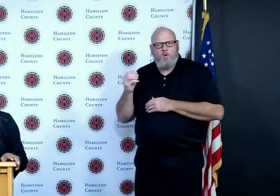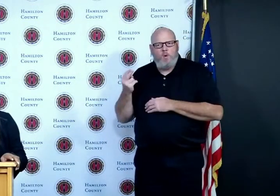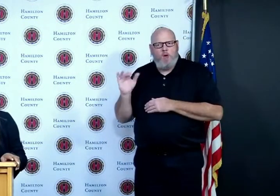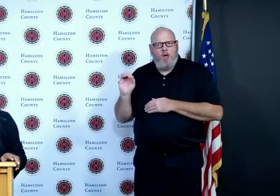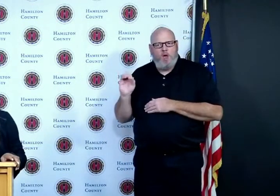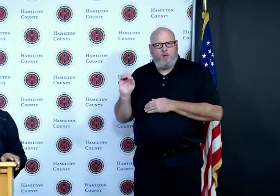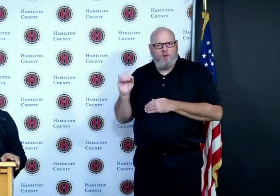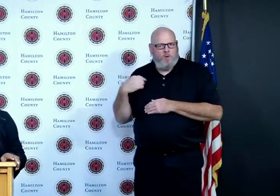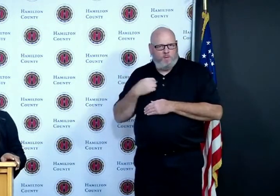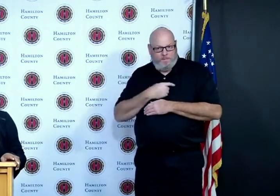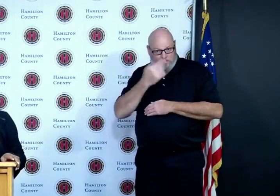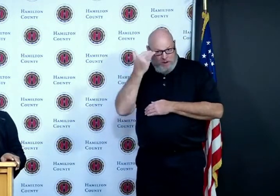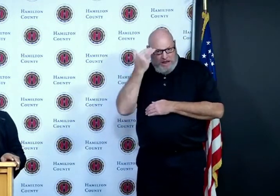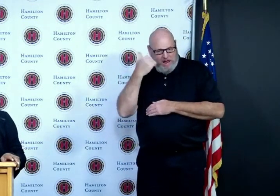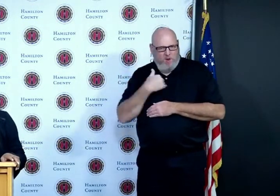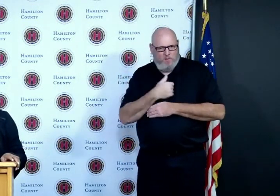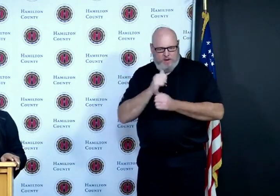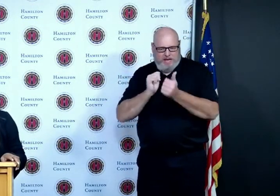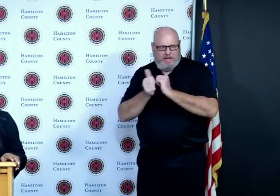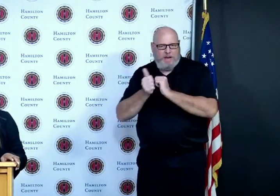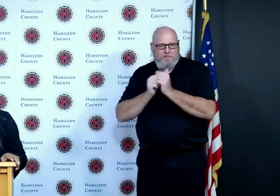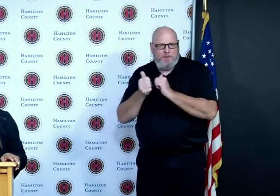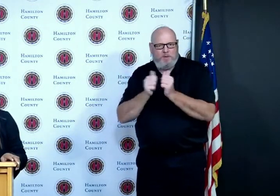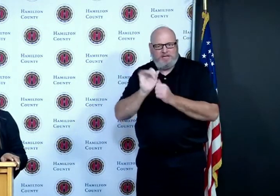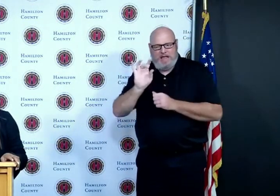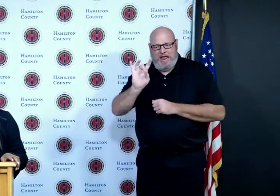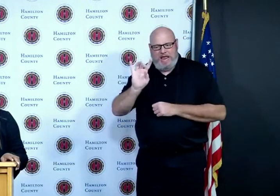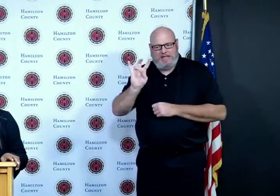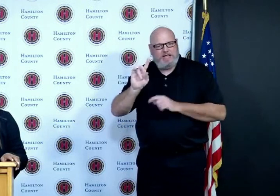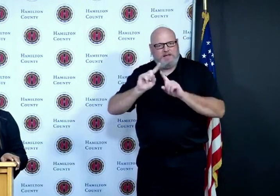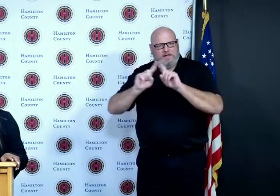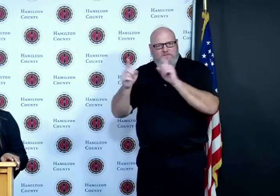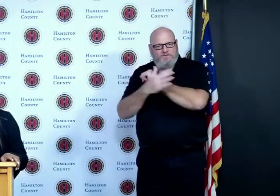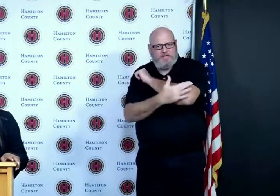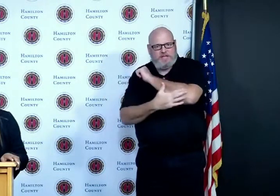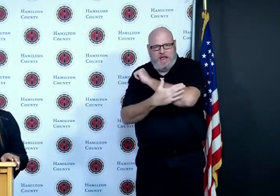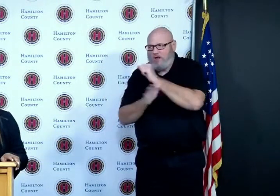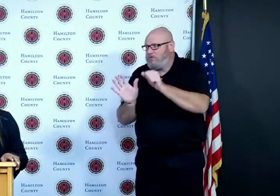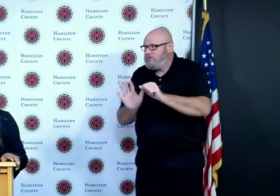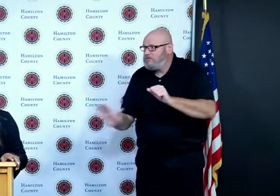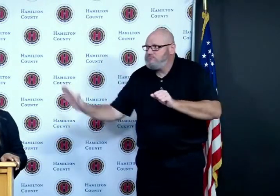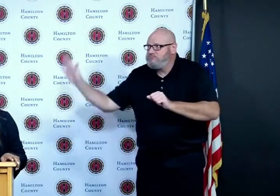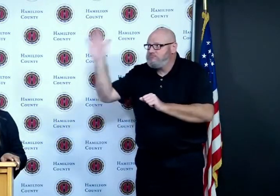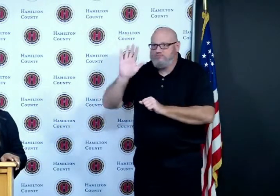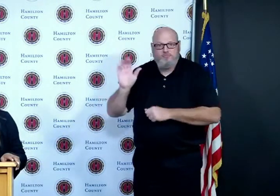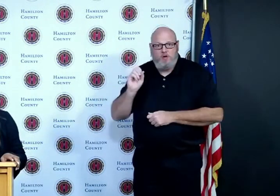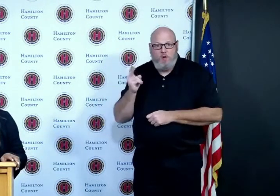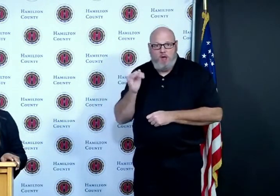allows us to position ourselves to be ready to go with a plan to compete for those dollars